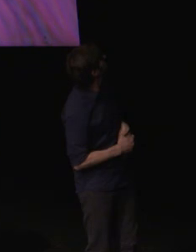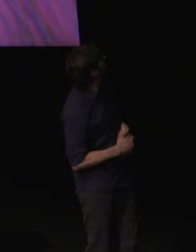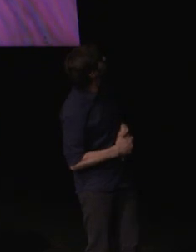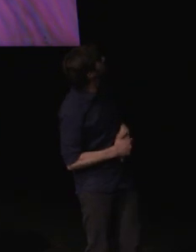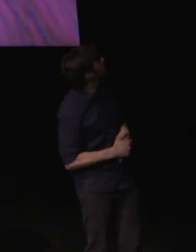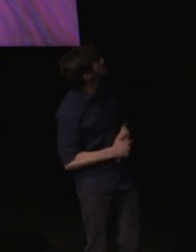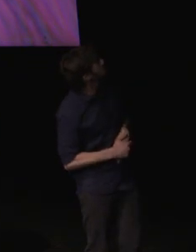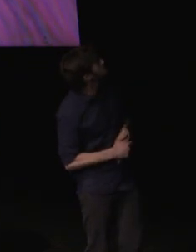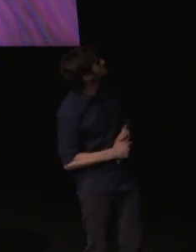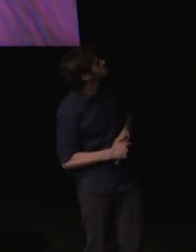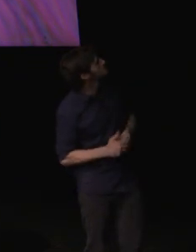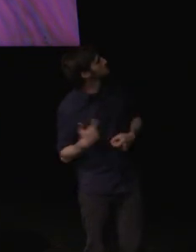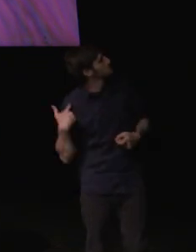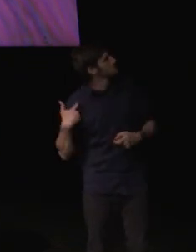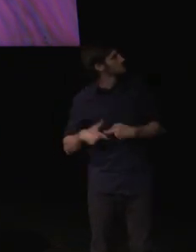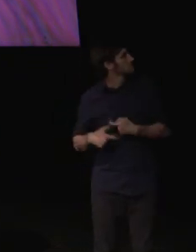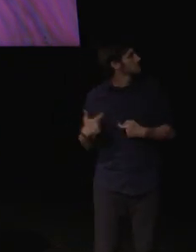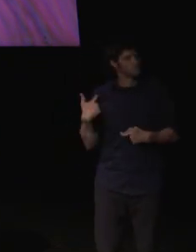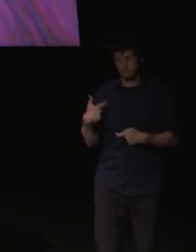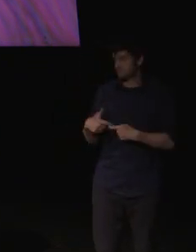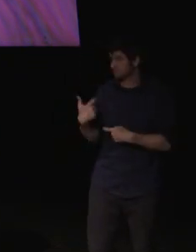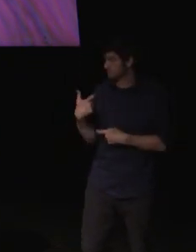GAME SYNTHESIZED SPEECH IN SPANISH